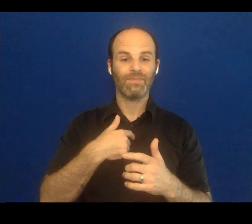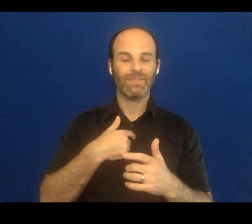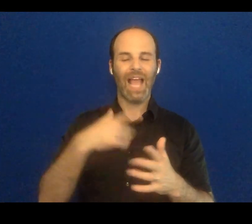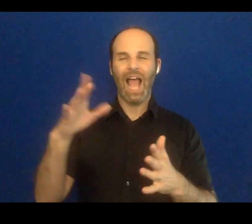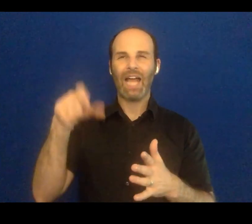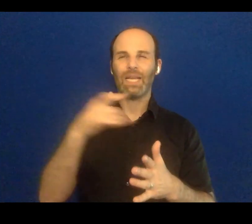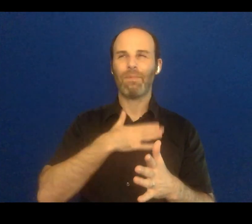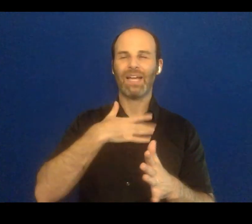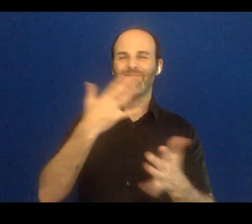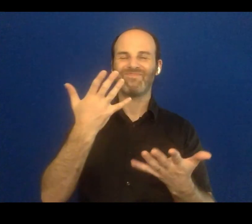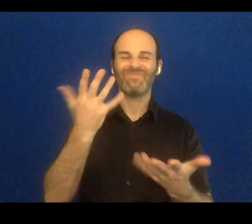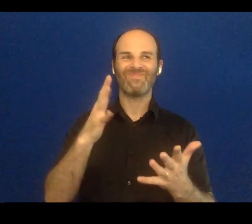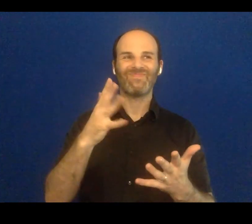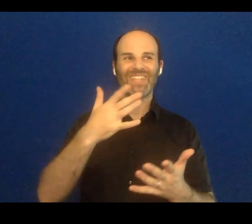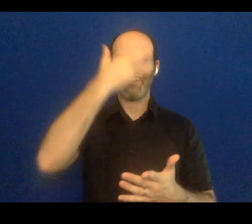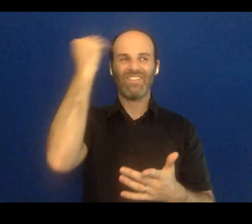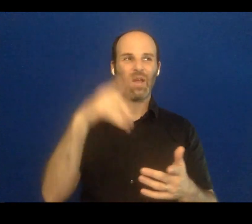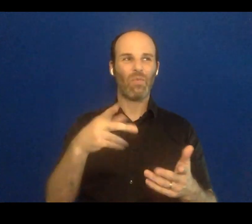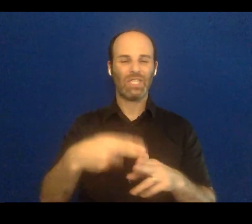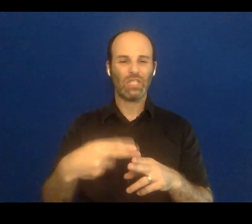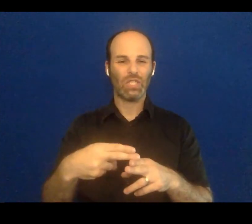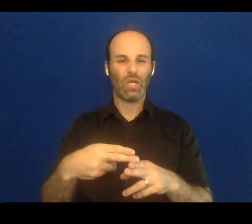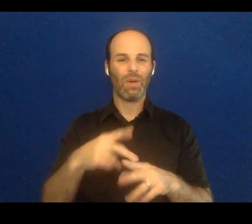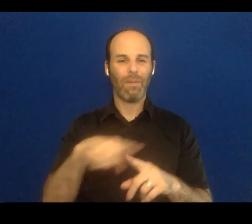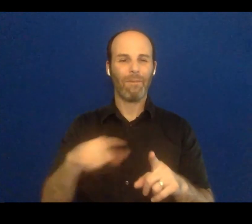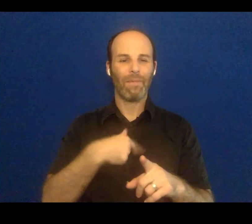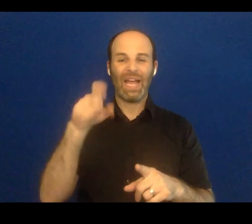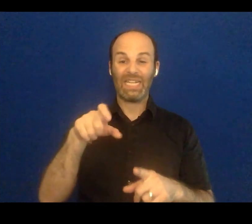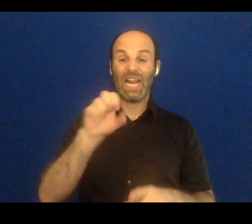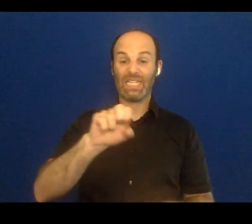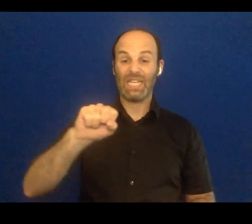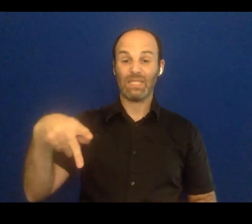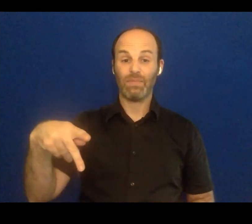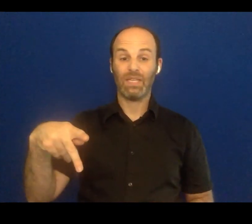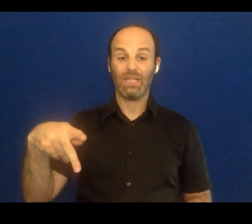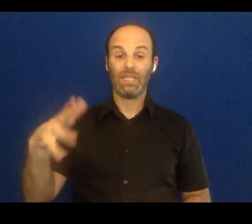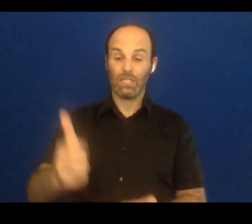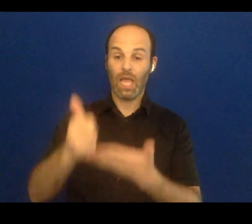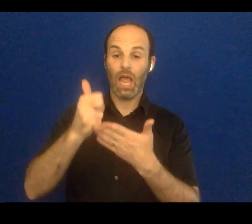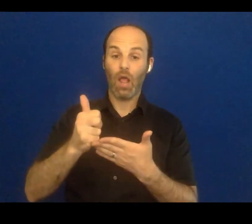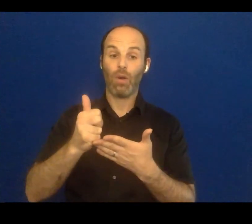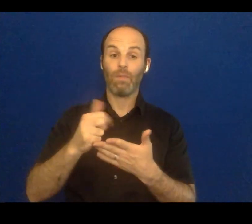FORGET WHAT YOU CALL IT, OKAY, I NEED SSP TO HELP ME WHEN I GO